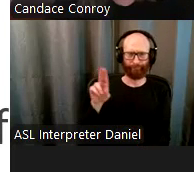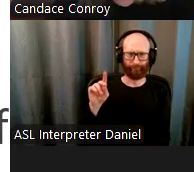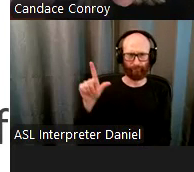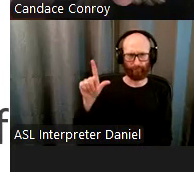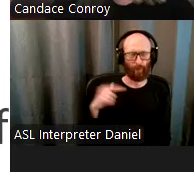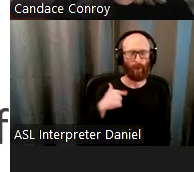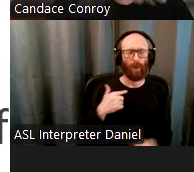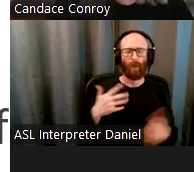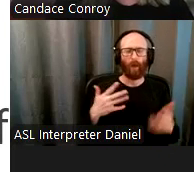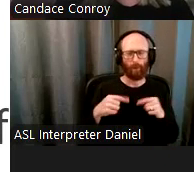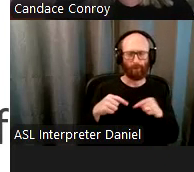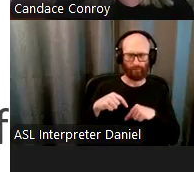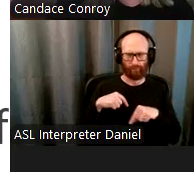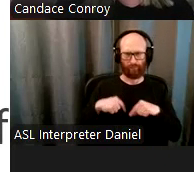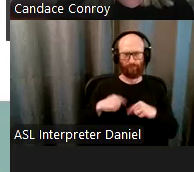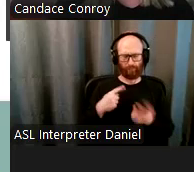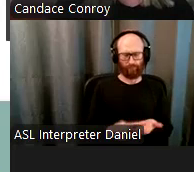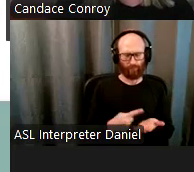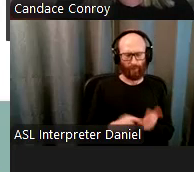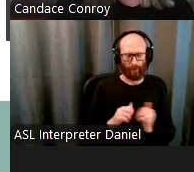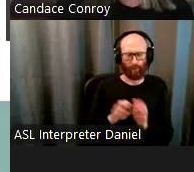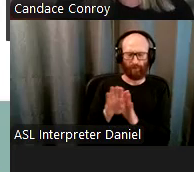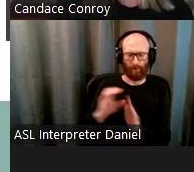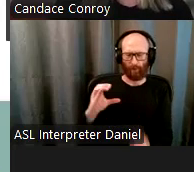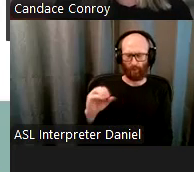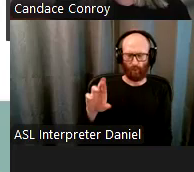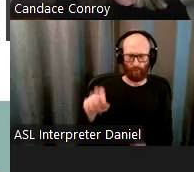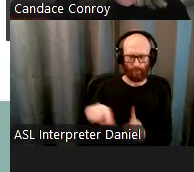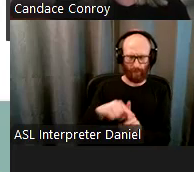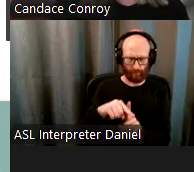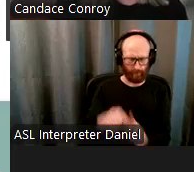talk about the development of Core Plus, how we came to be, and how we got to this point.